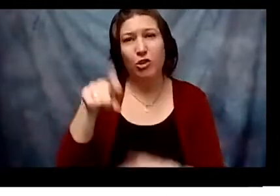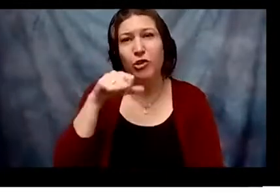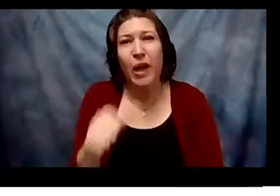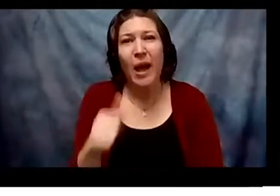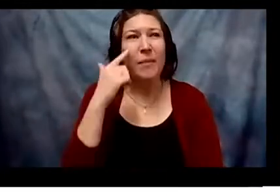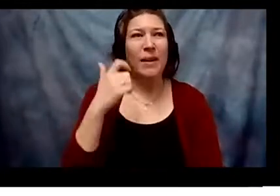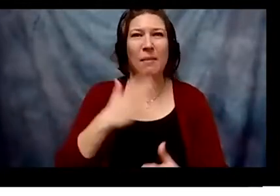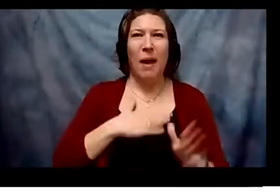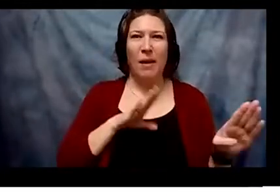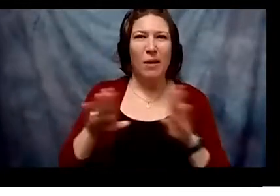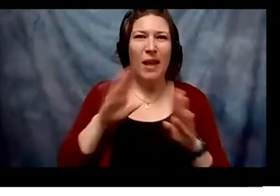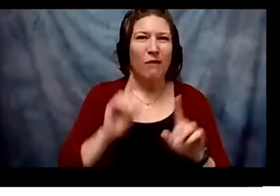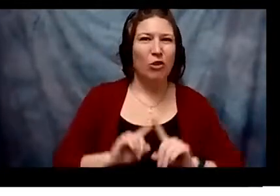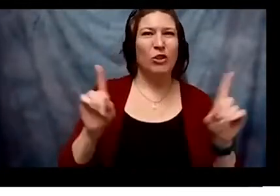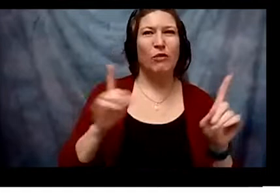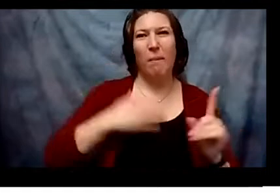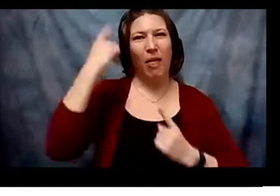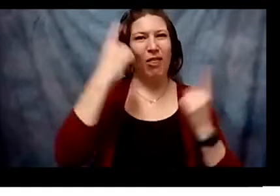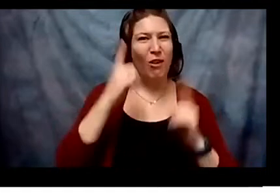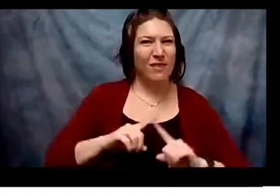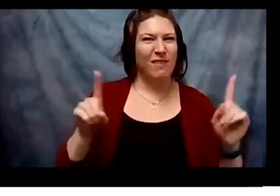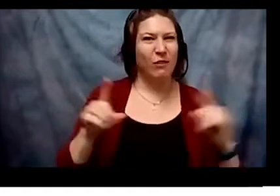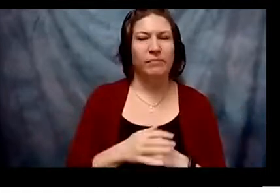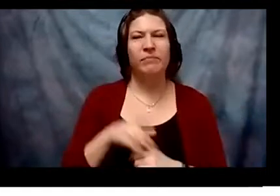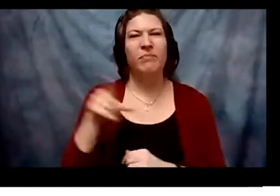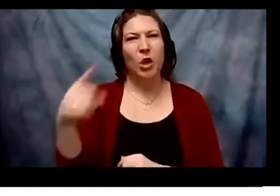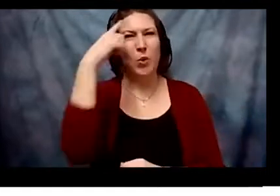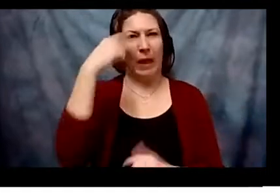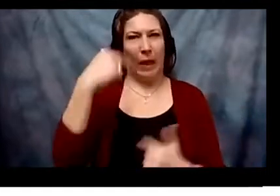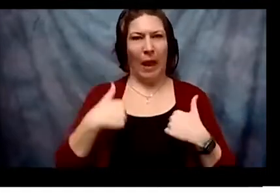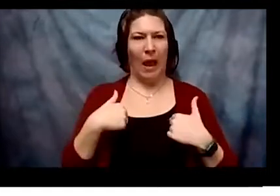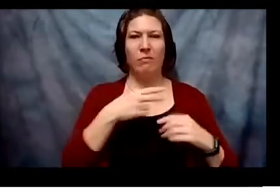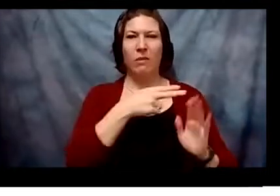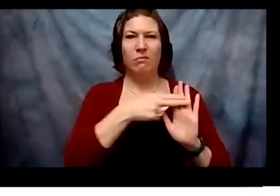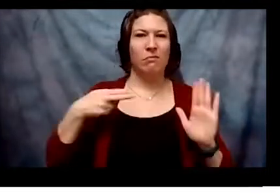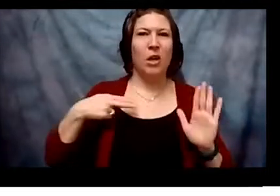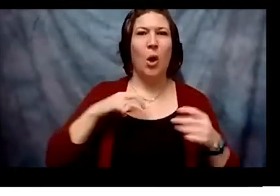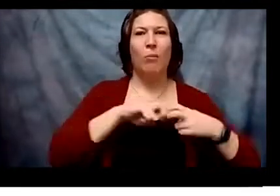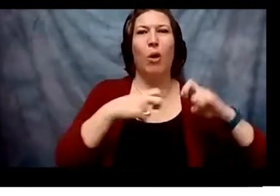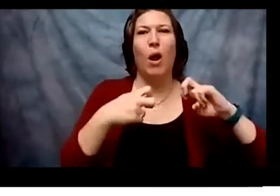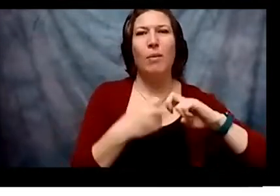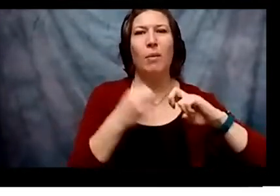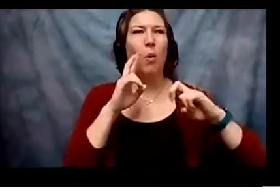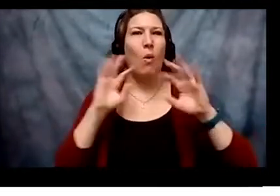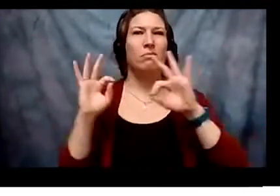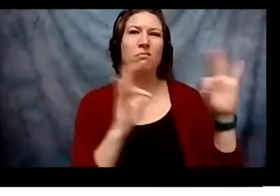You see me as a problem or as a distraction for you and the other students.